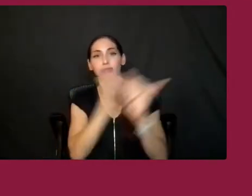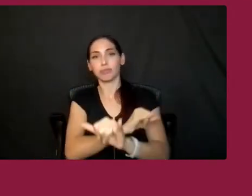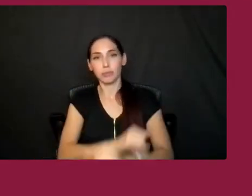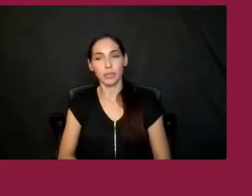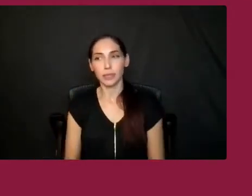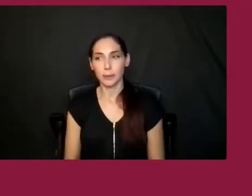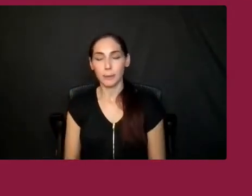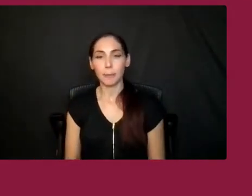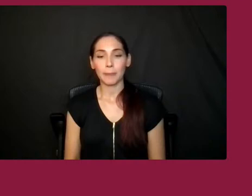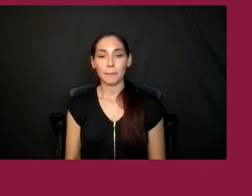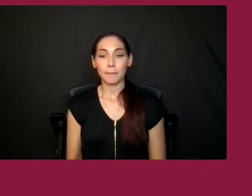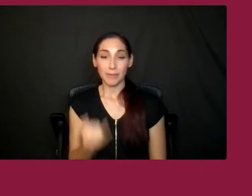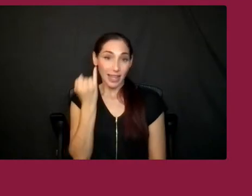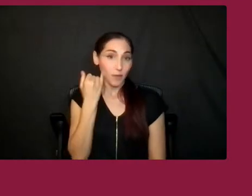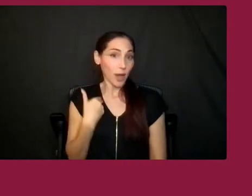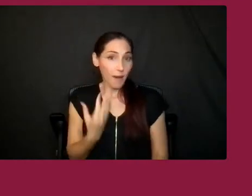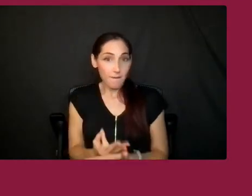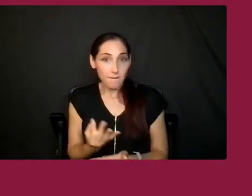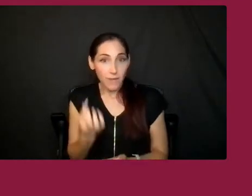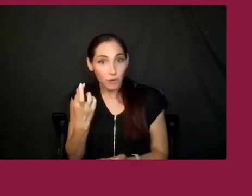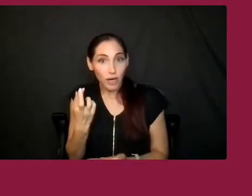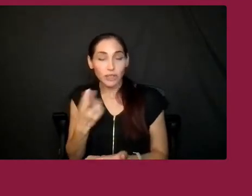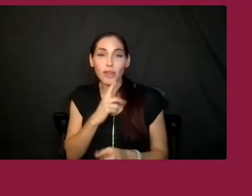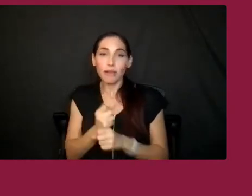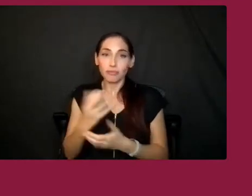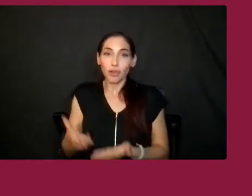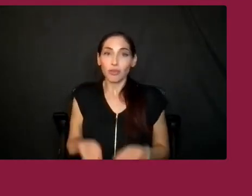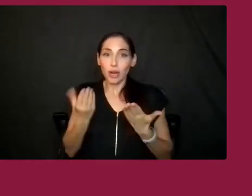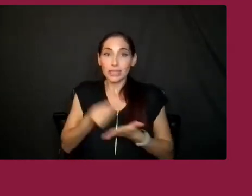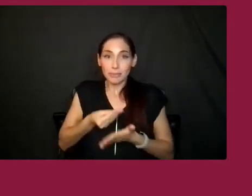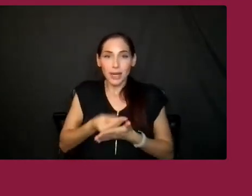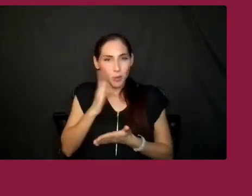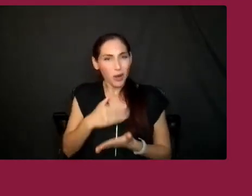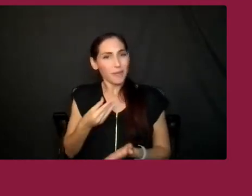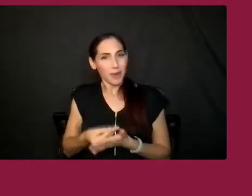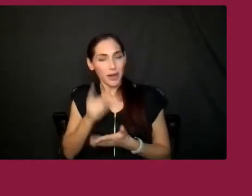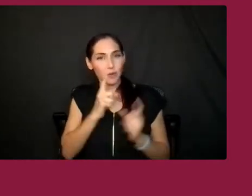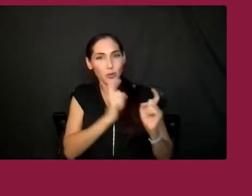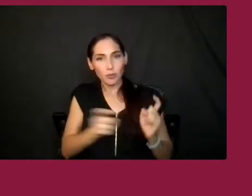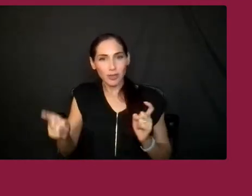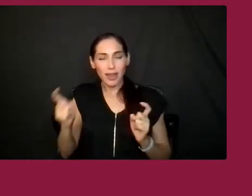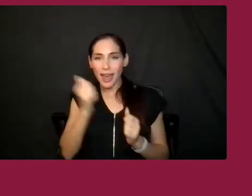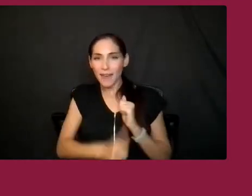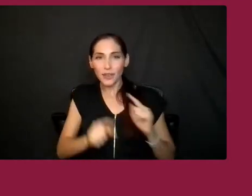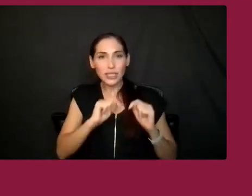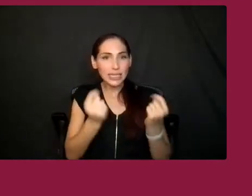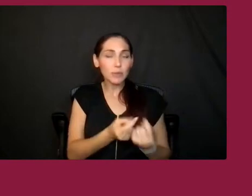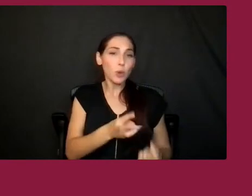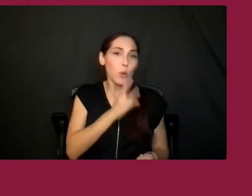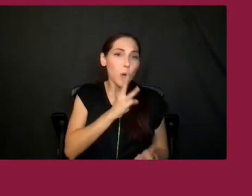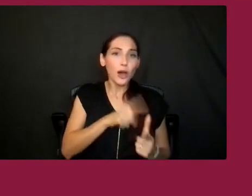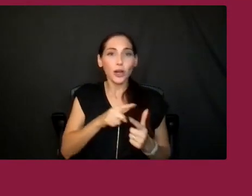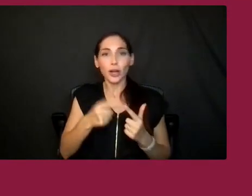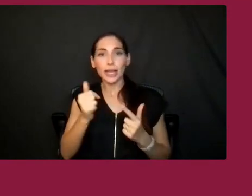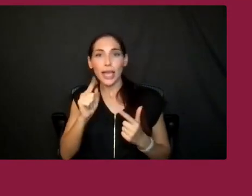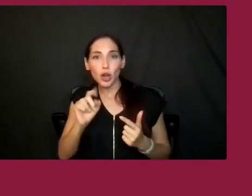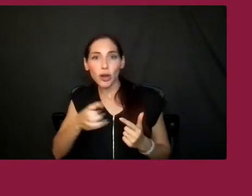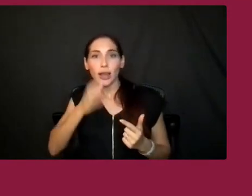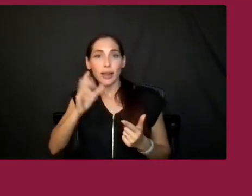If we had a fundraiser that actually raised some money, we would have the funds to provide every team with water, Gatorade, and granola bars, and then they could use that $20 for